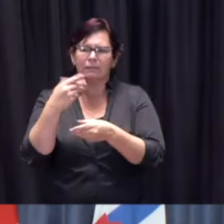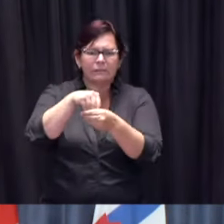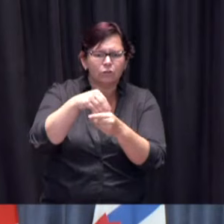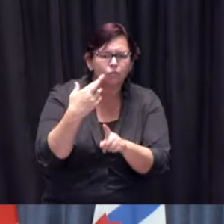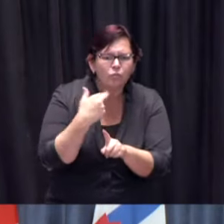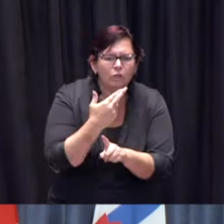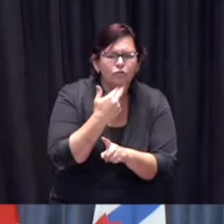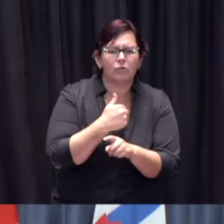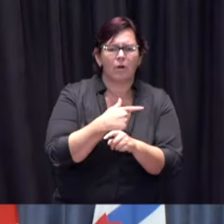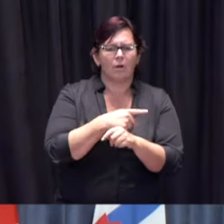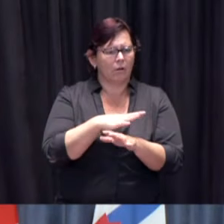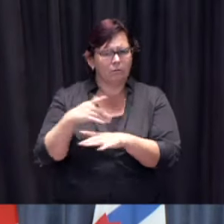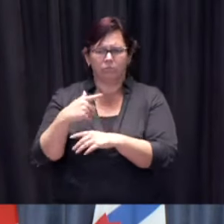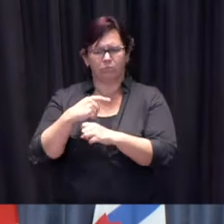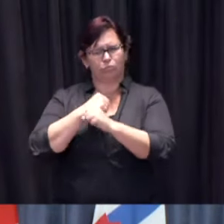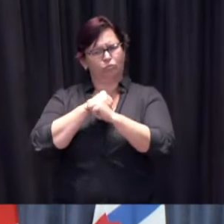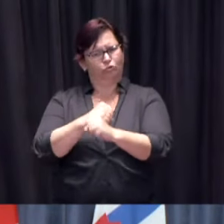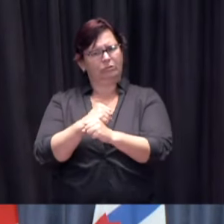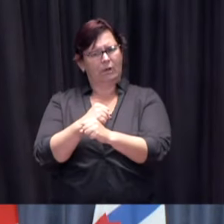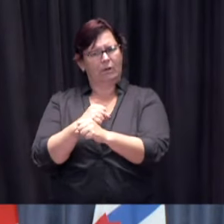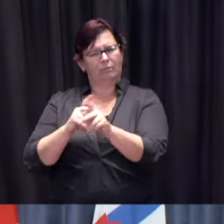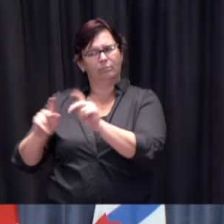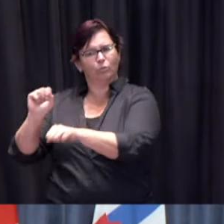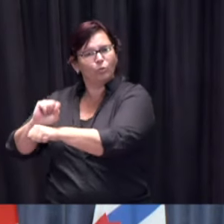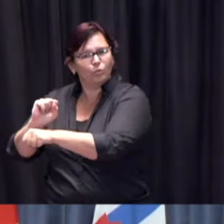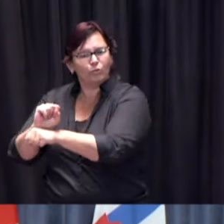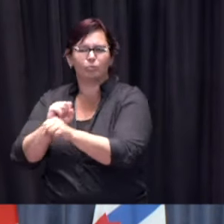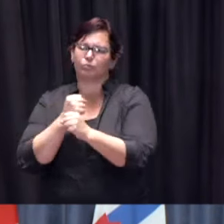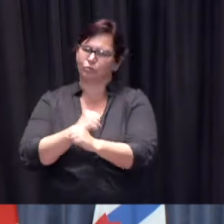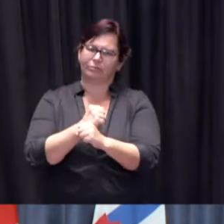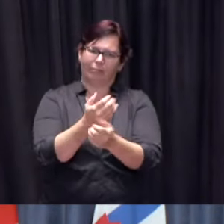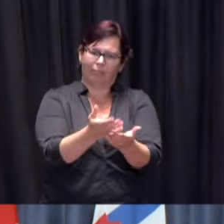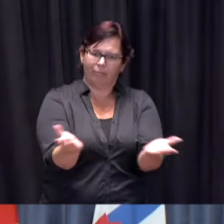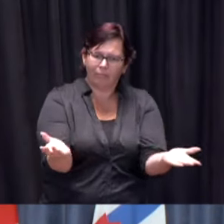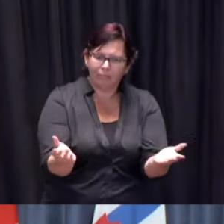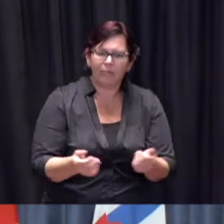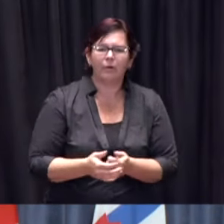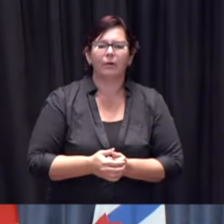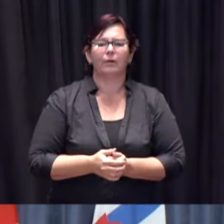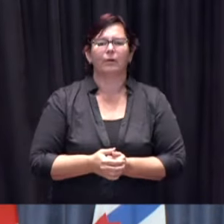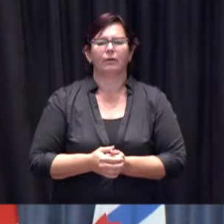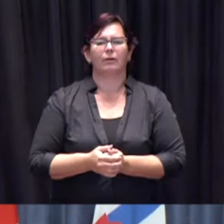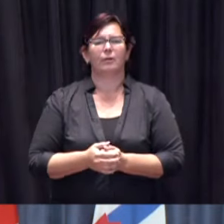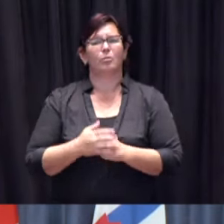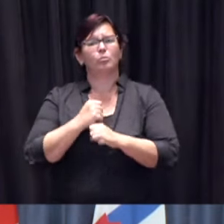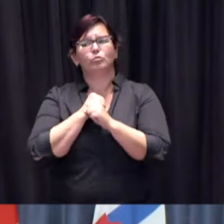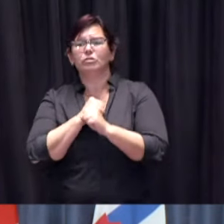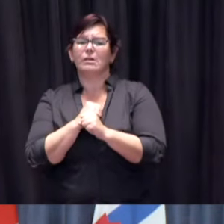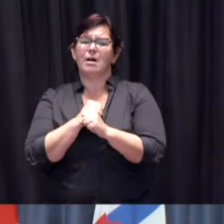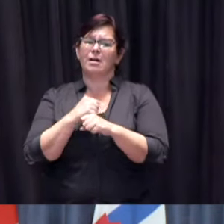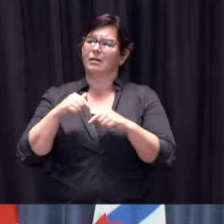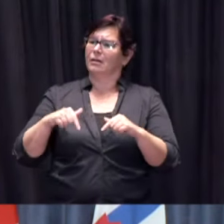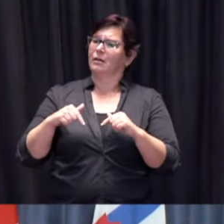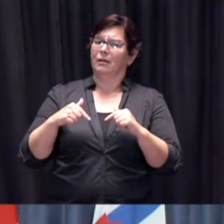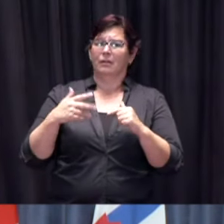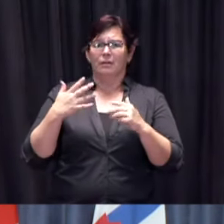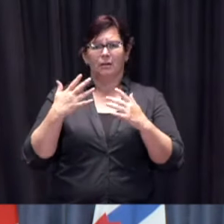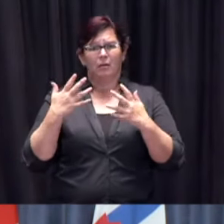To help further fortify our city ahead of Stage 3, we will be bringing several measures to city council this week to protect the health of our residents,